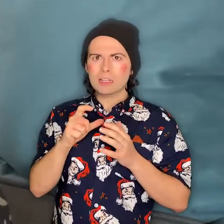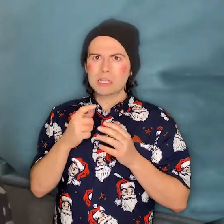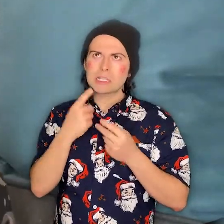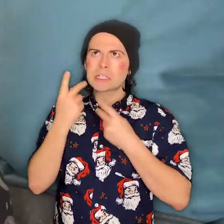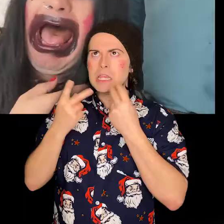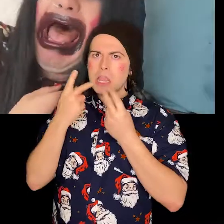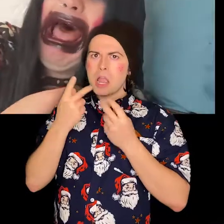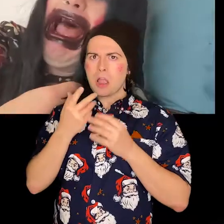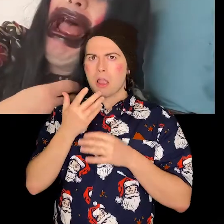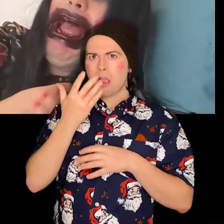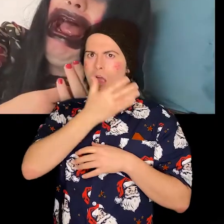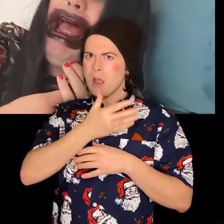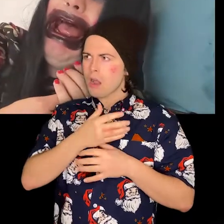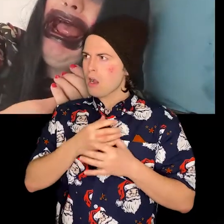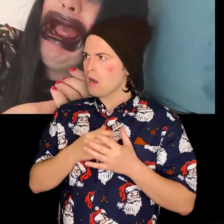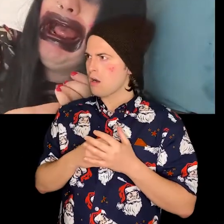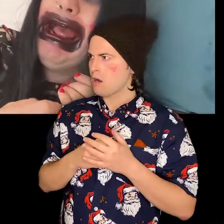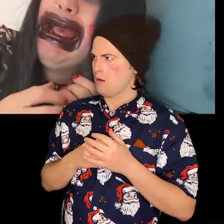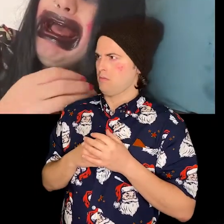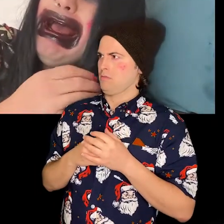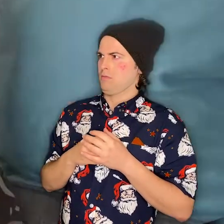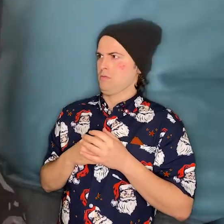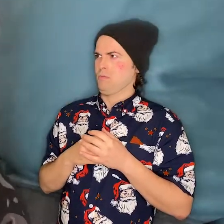Cinderella – Carina I’m so sorry